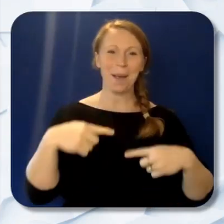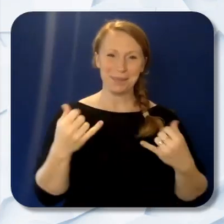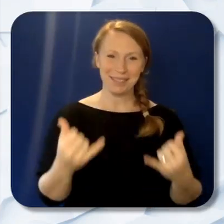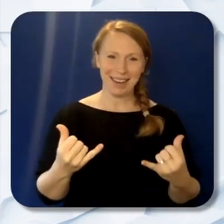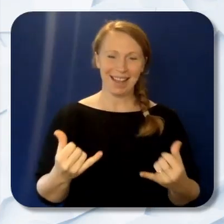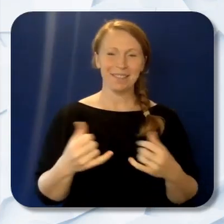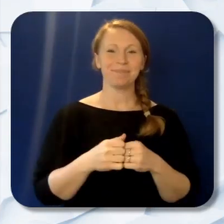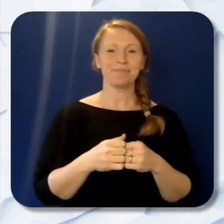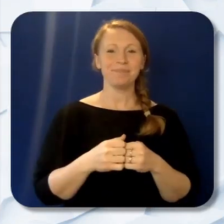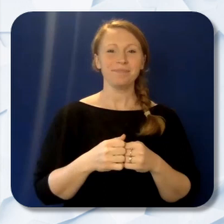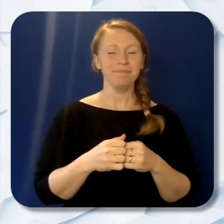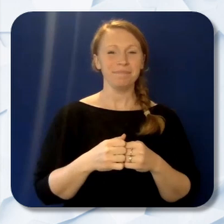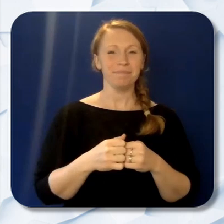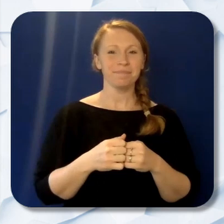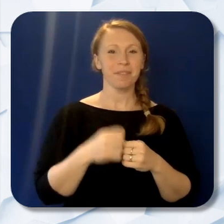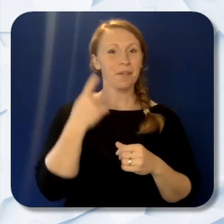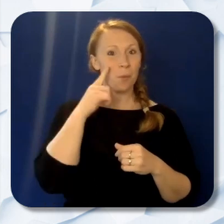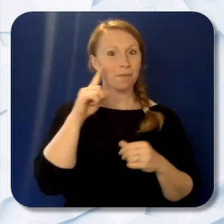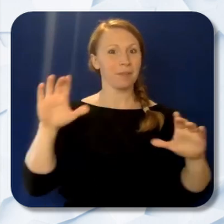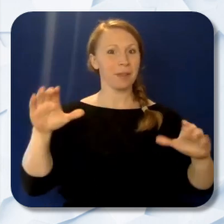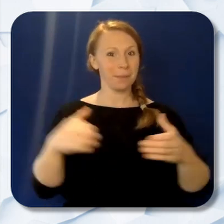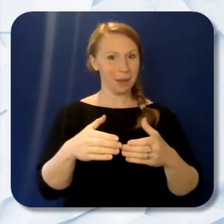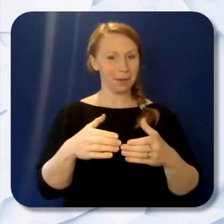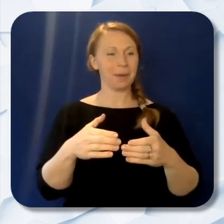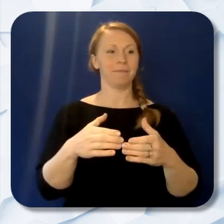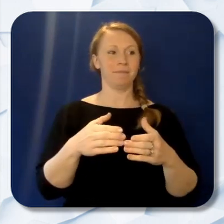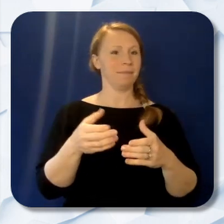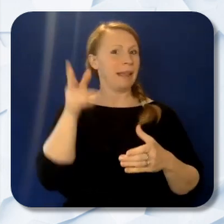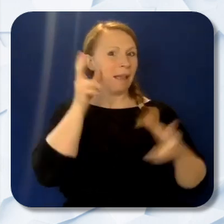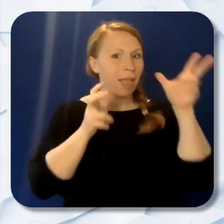together and learn from subject matter experts on how we can play a role in the